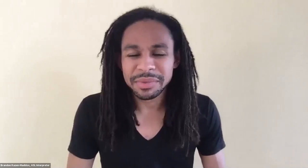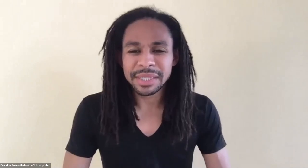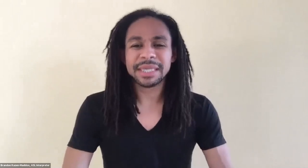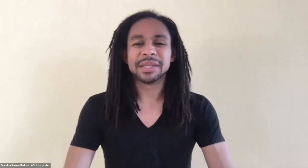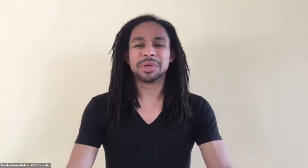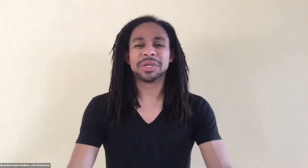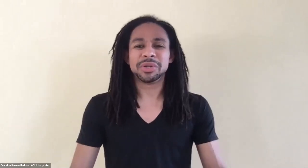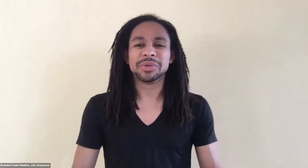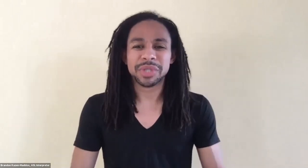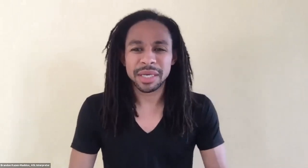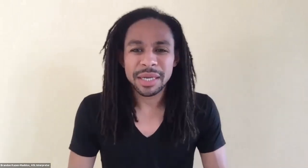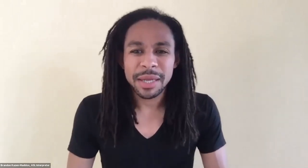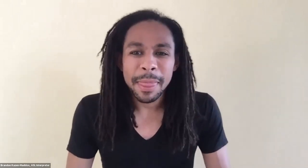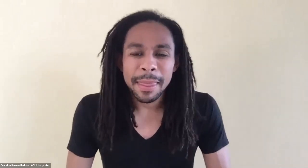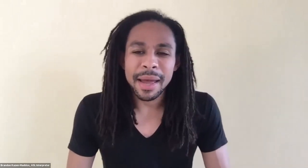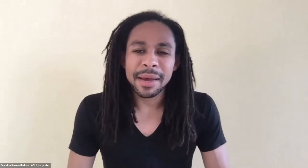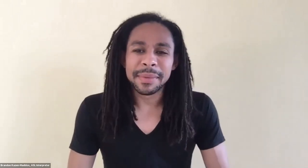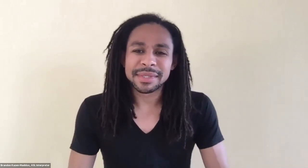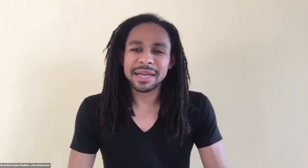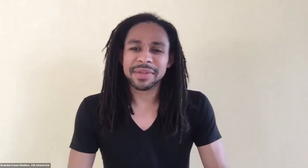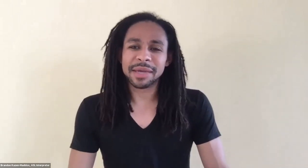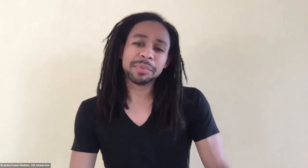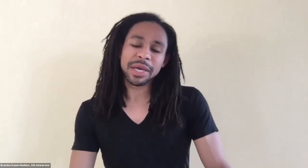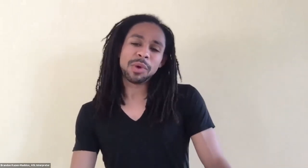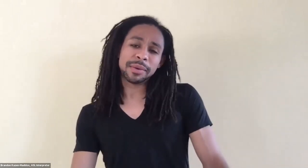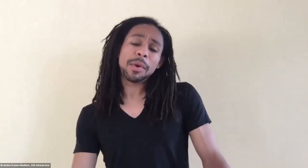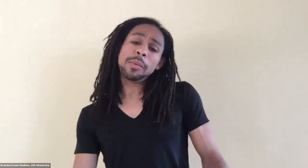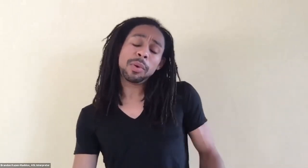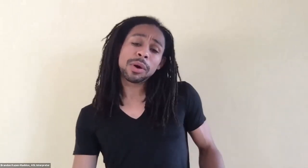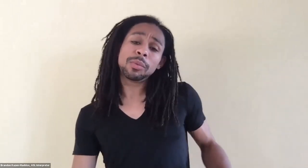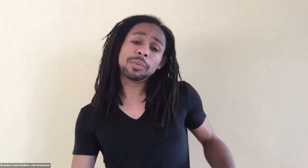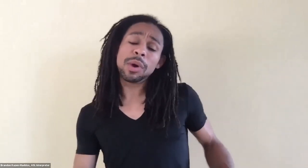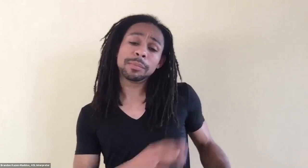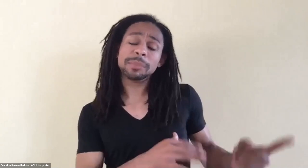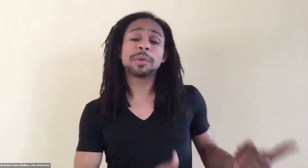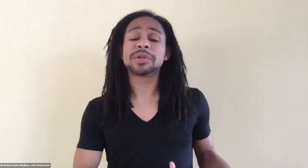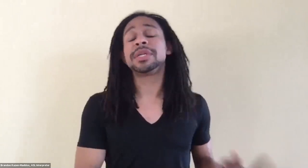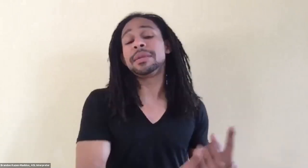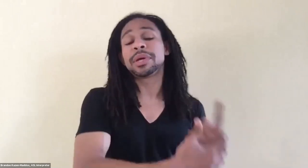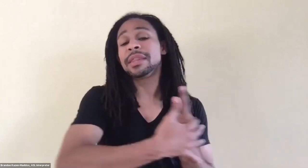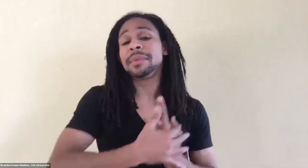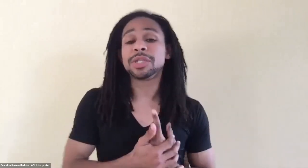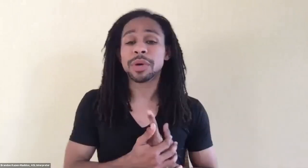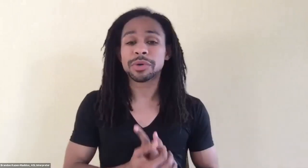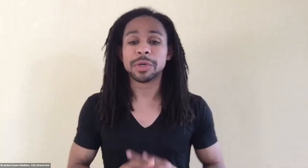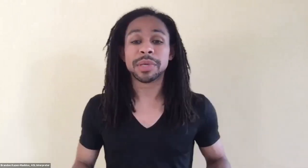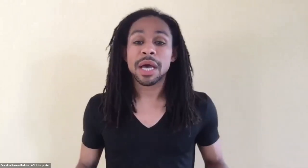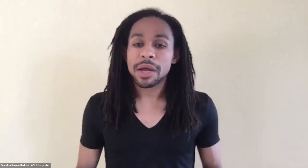really, in the word inclusion. It's kind of like bringing one, well, one poor person and bringing them into our group.